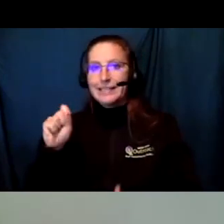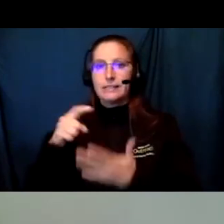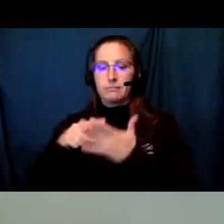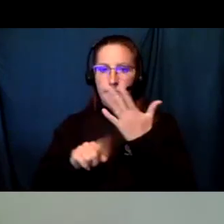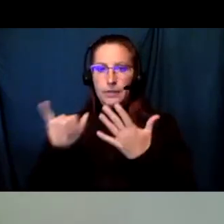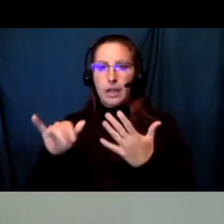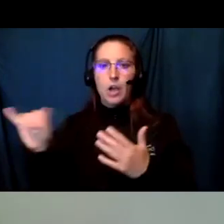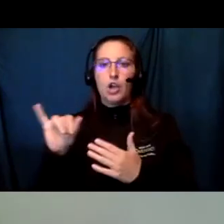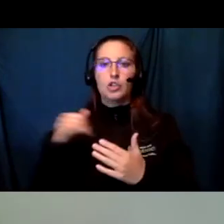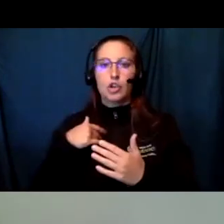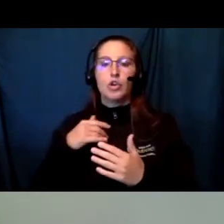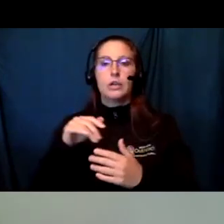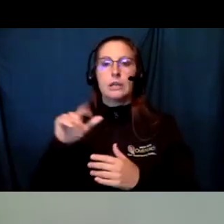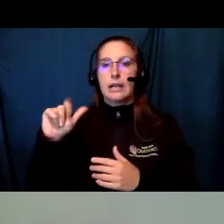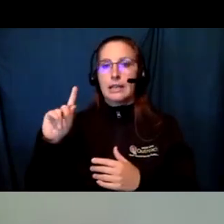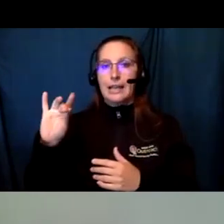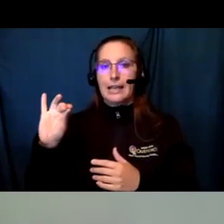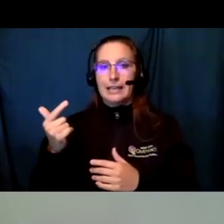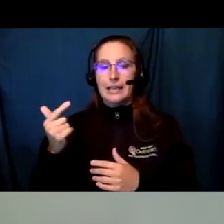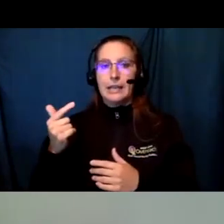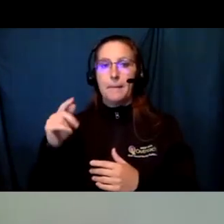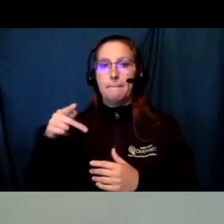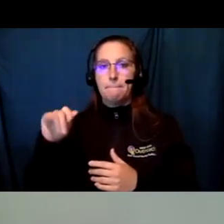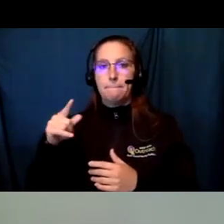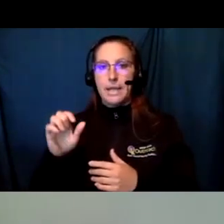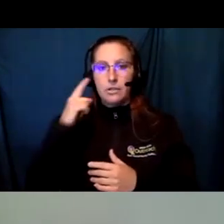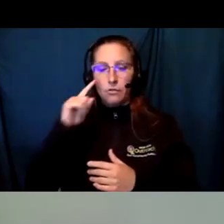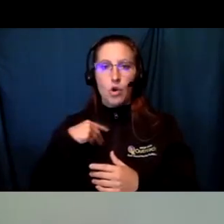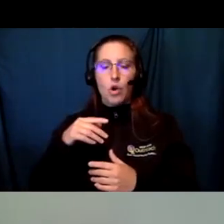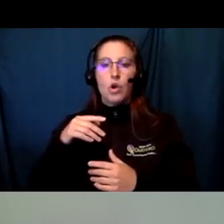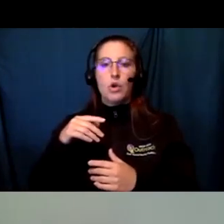a landing page for the Sound Futures initiative. we were hoping to contract with the University